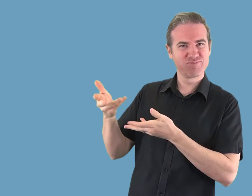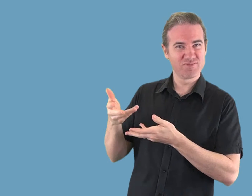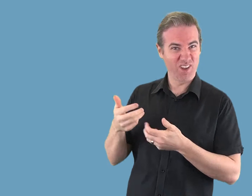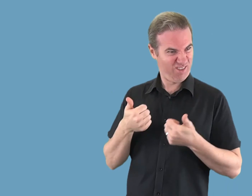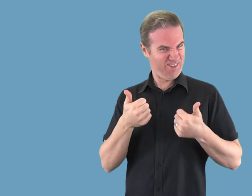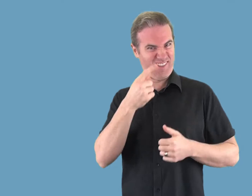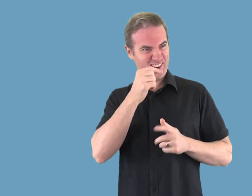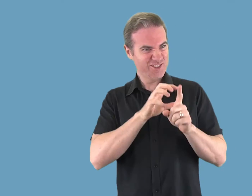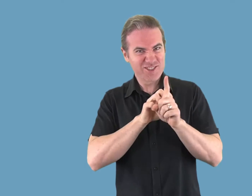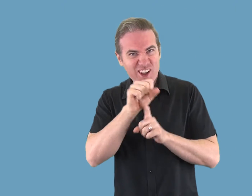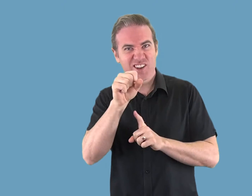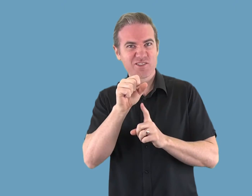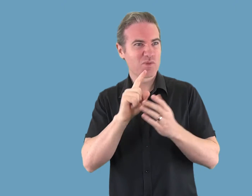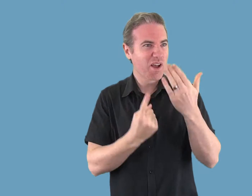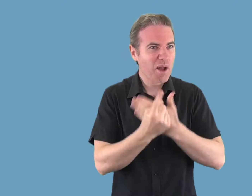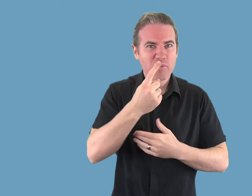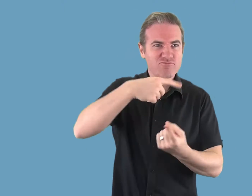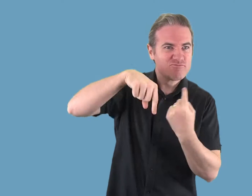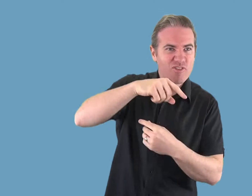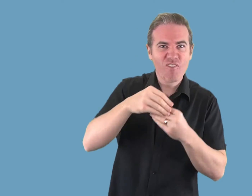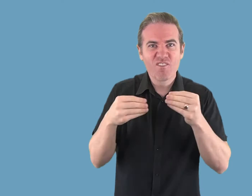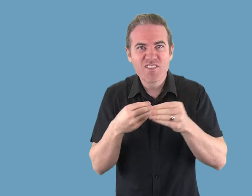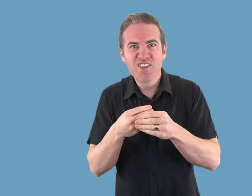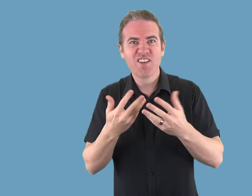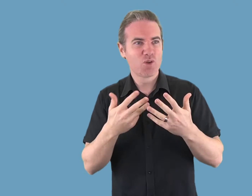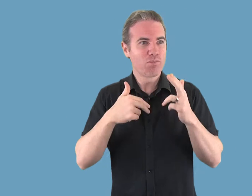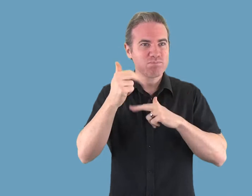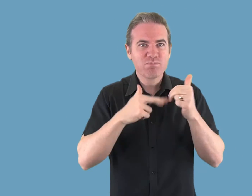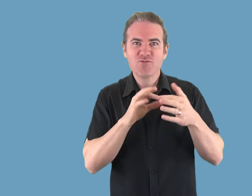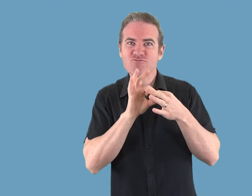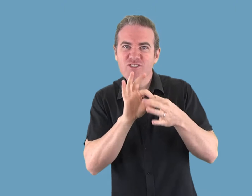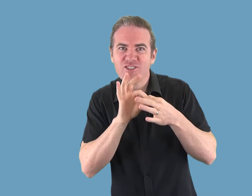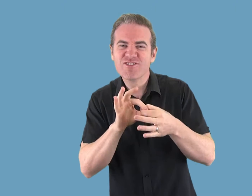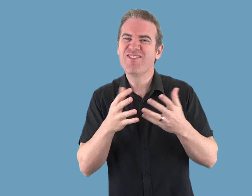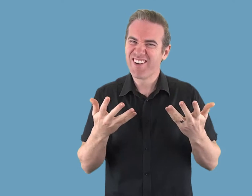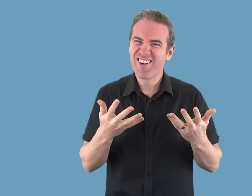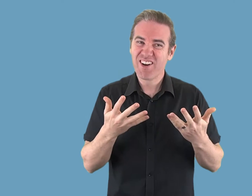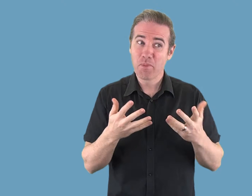building social ties.